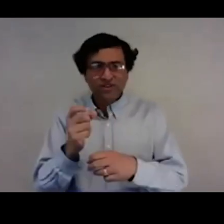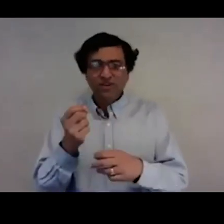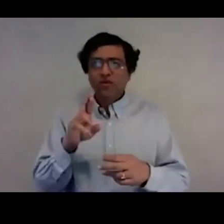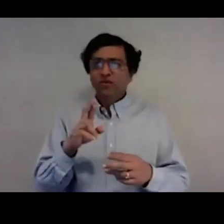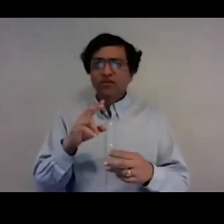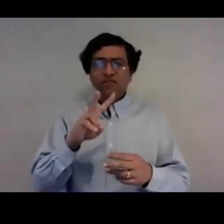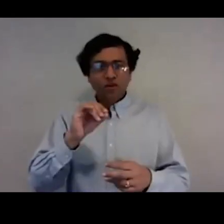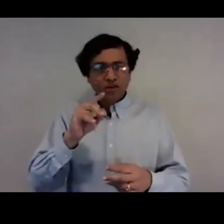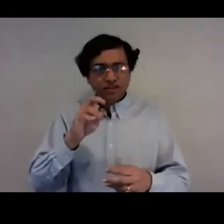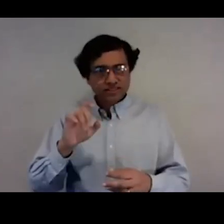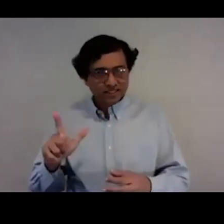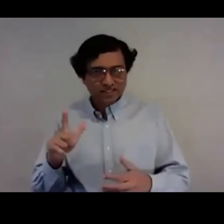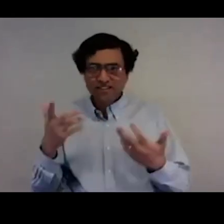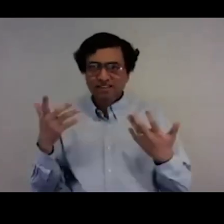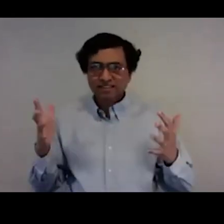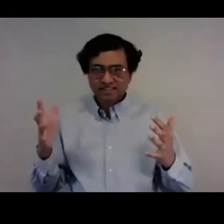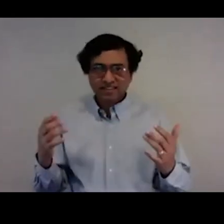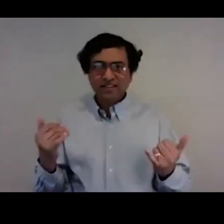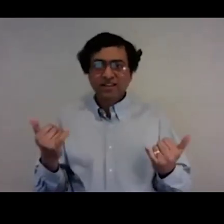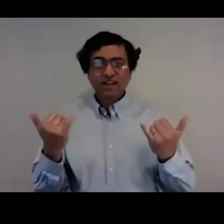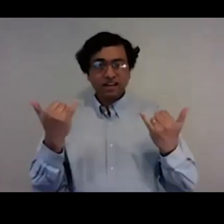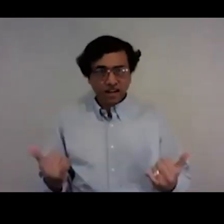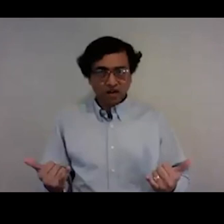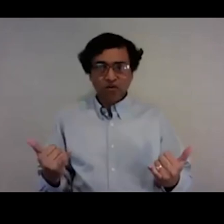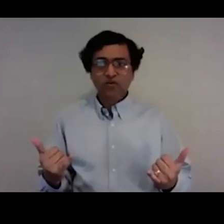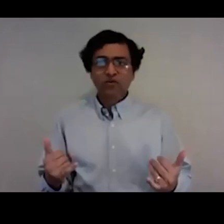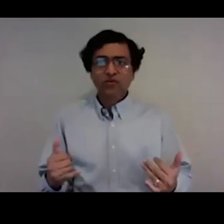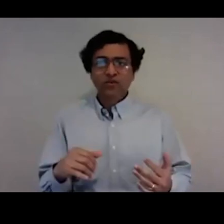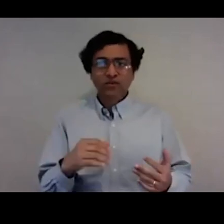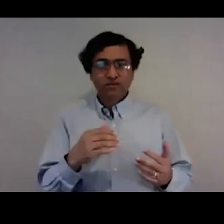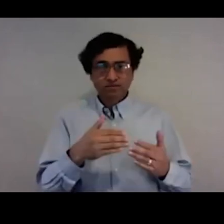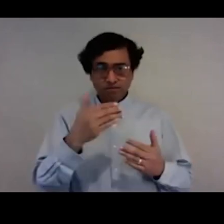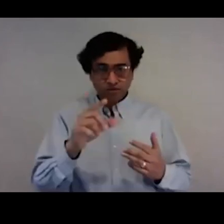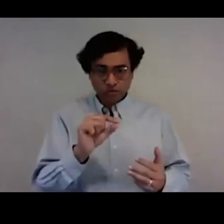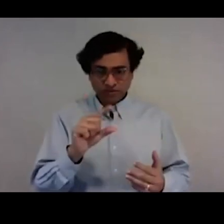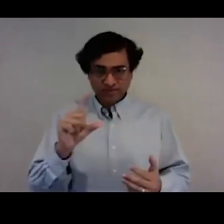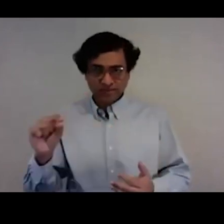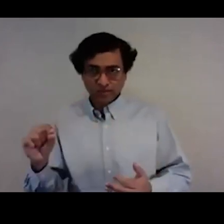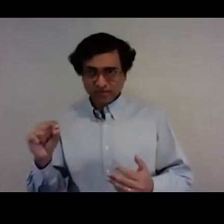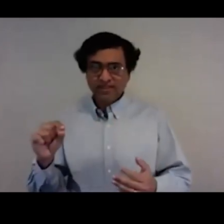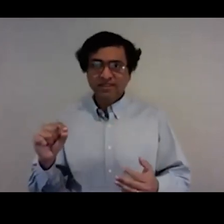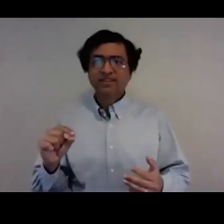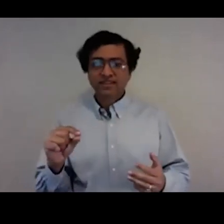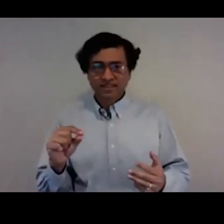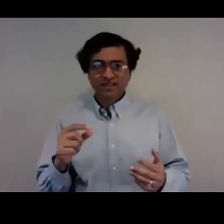And so once you graduated from high school, you had to go into a vocation, most likely.